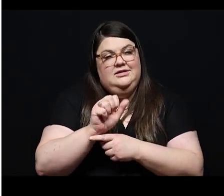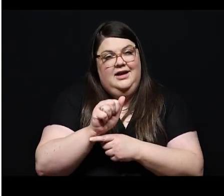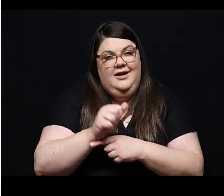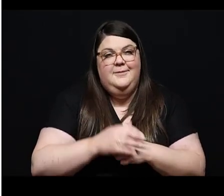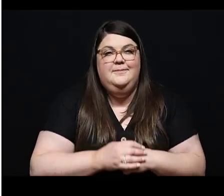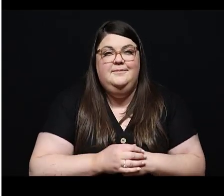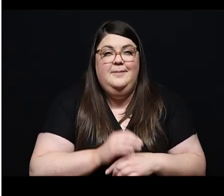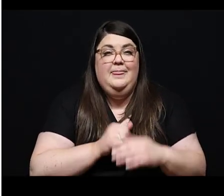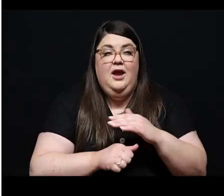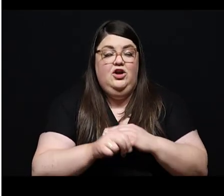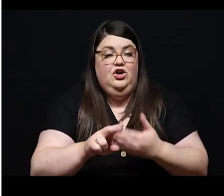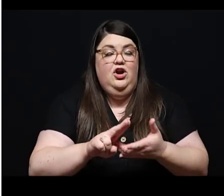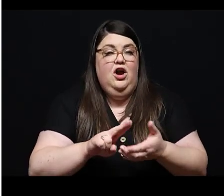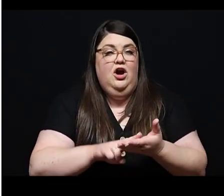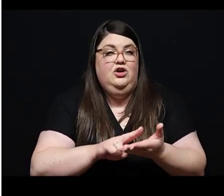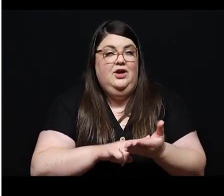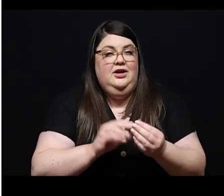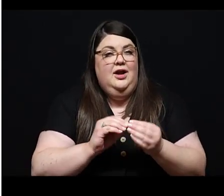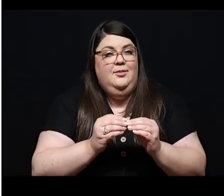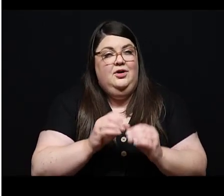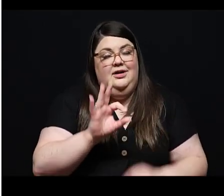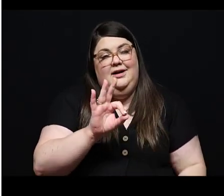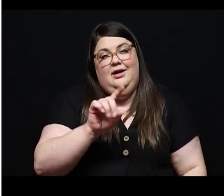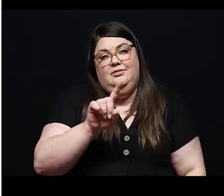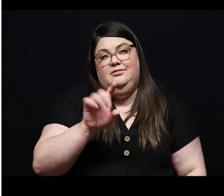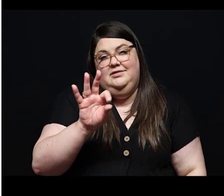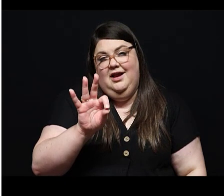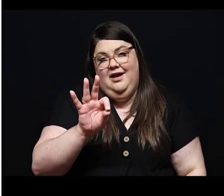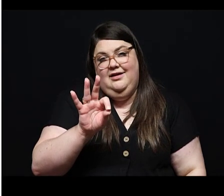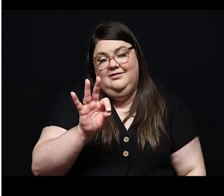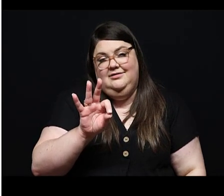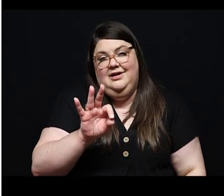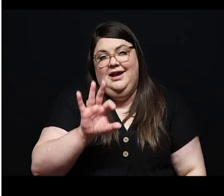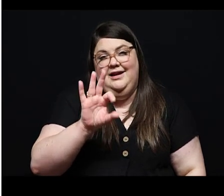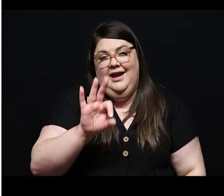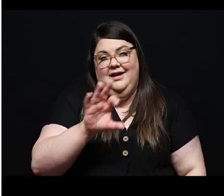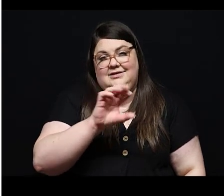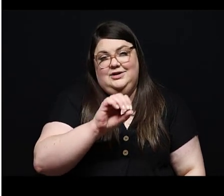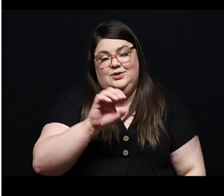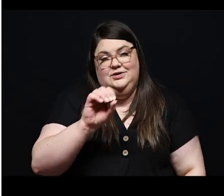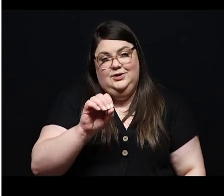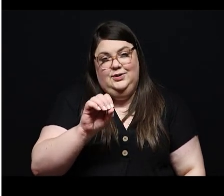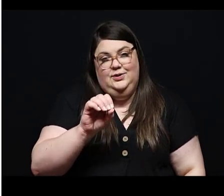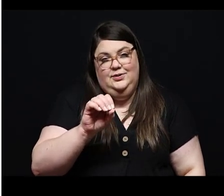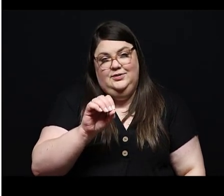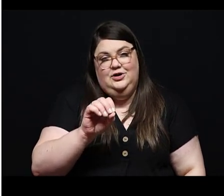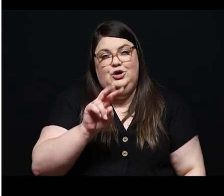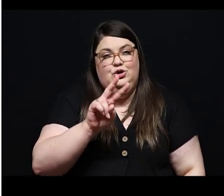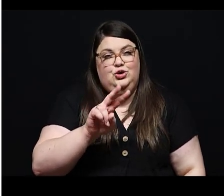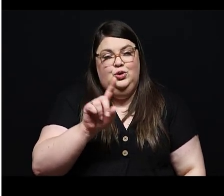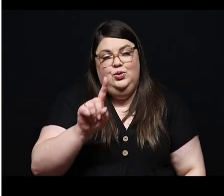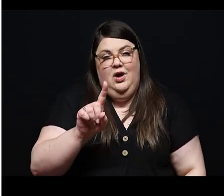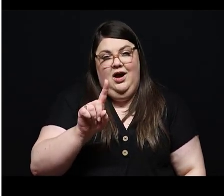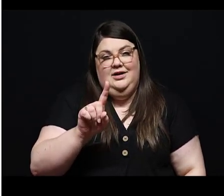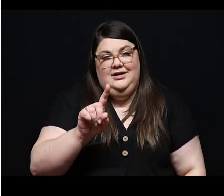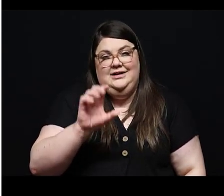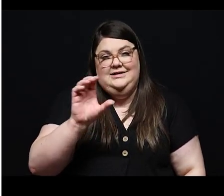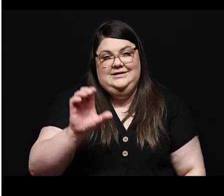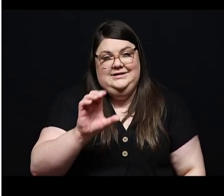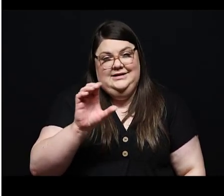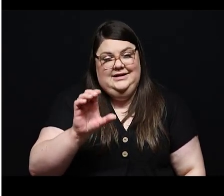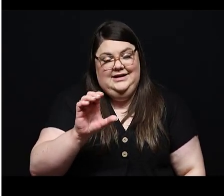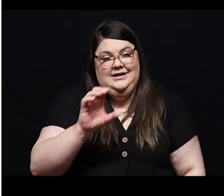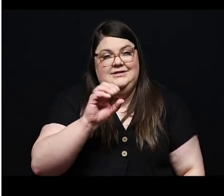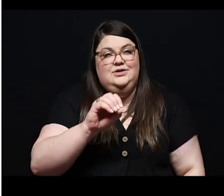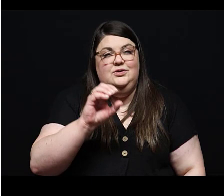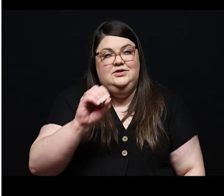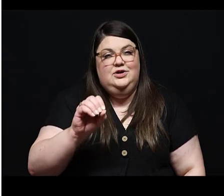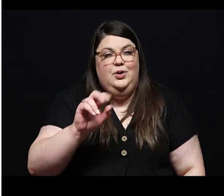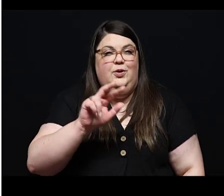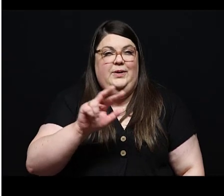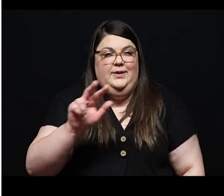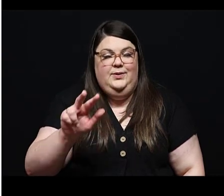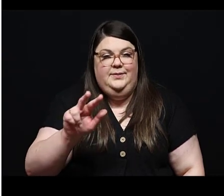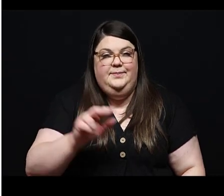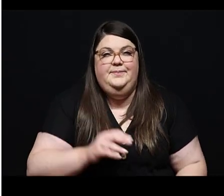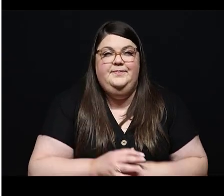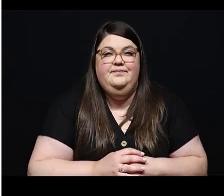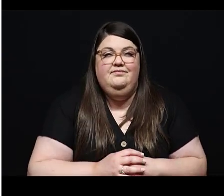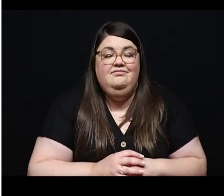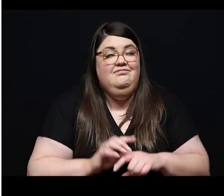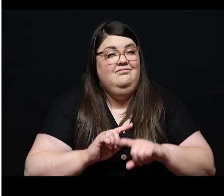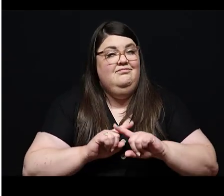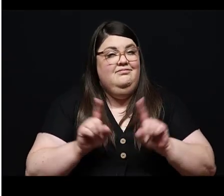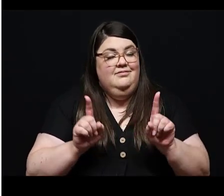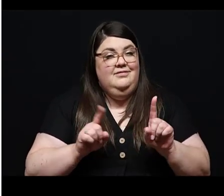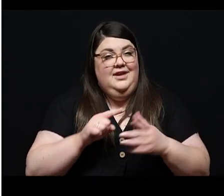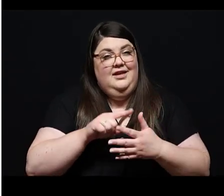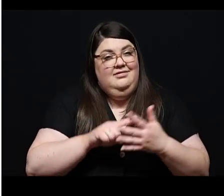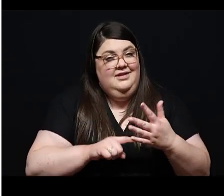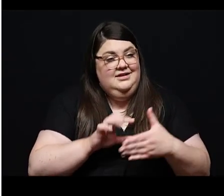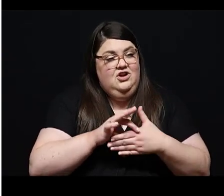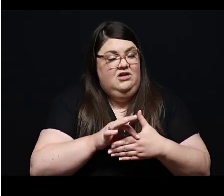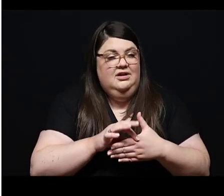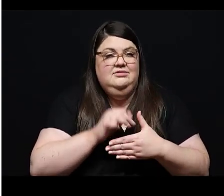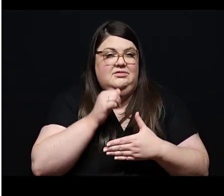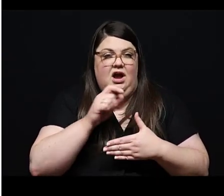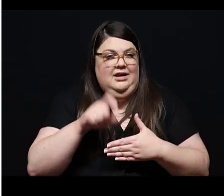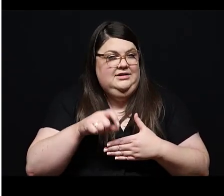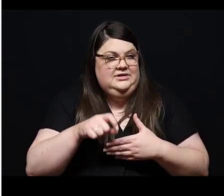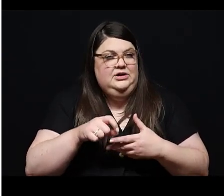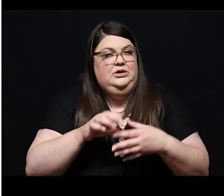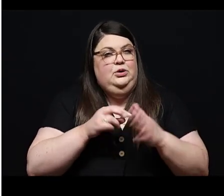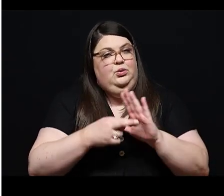under Contract No. 91990021C0033. However, these contents do not necessarily represent the policy